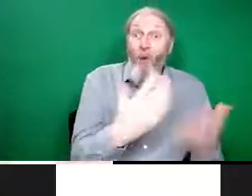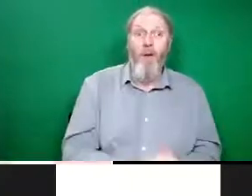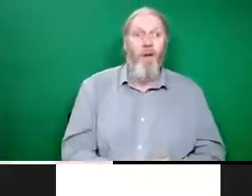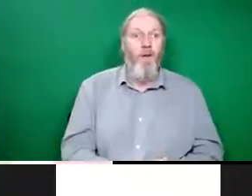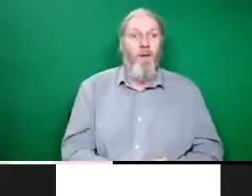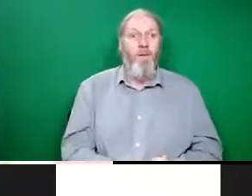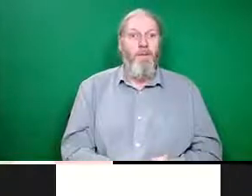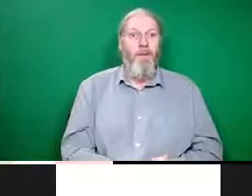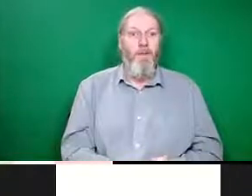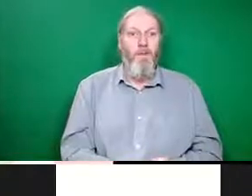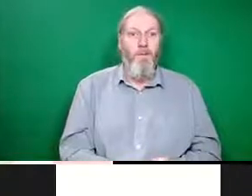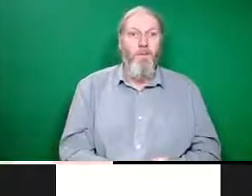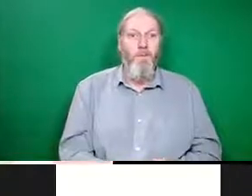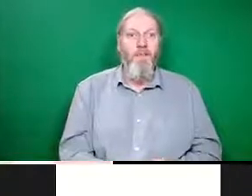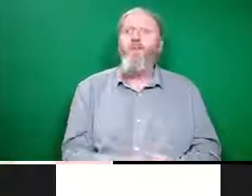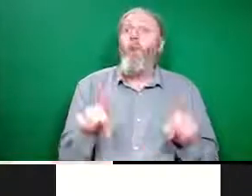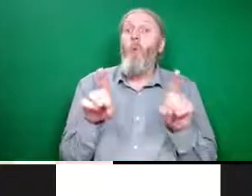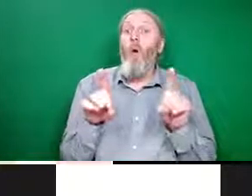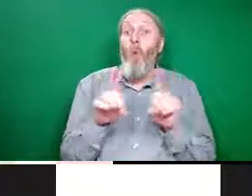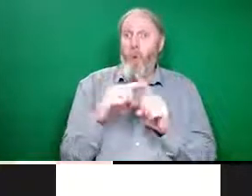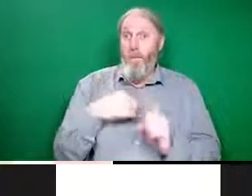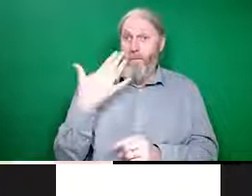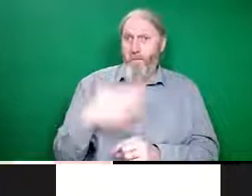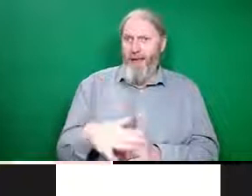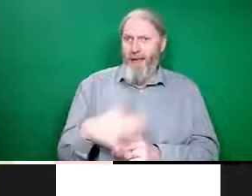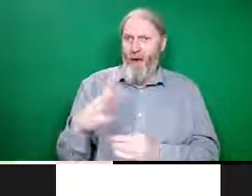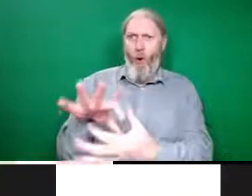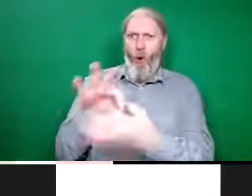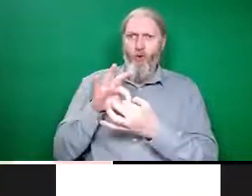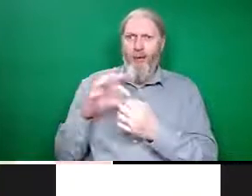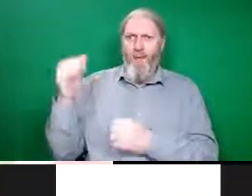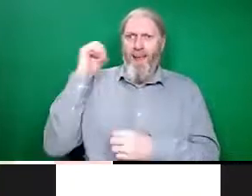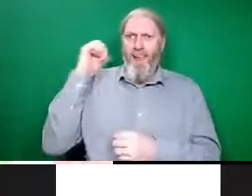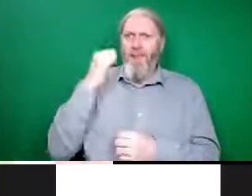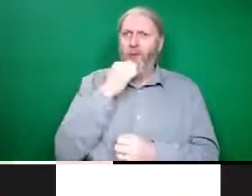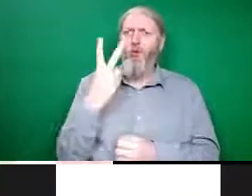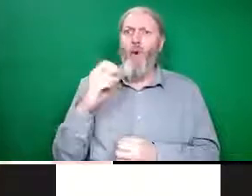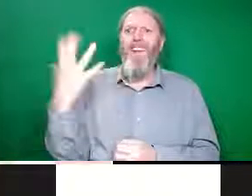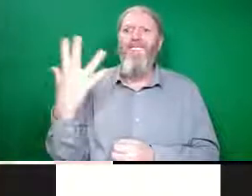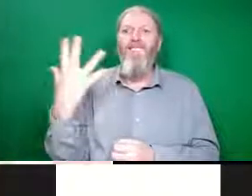and events in these high street spaces an getting to grips with them, it is when we started to understand